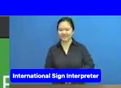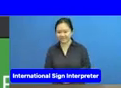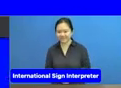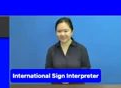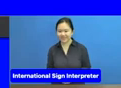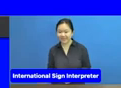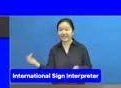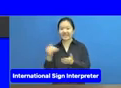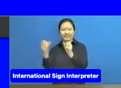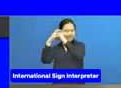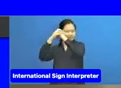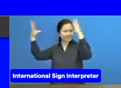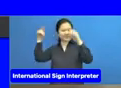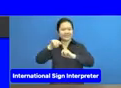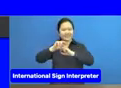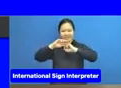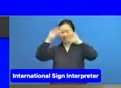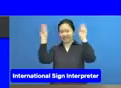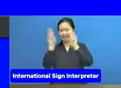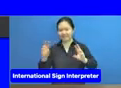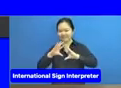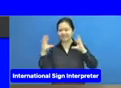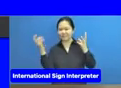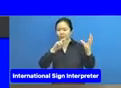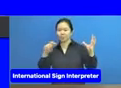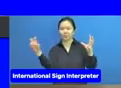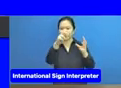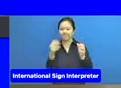Thank you so much for being with us today, and stay tuned.